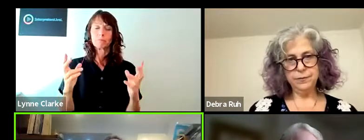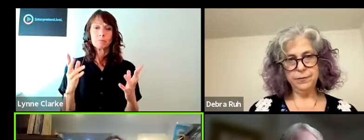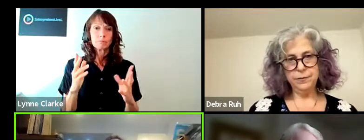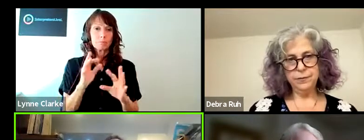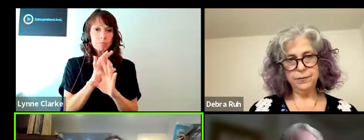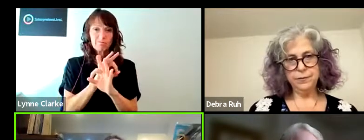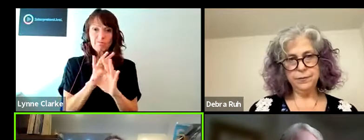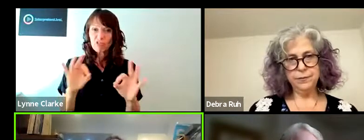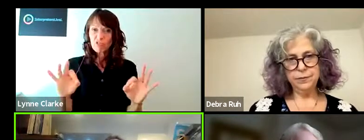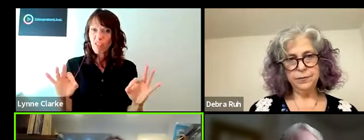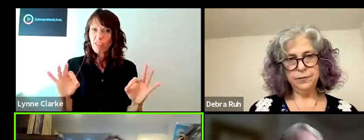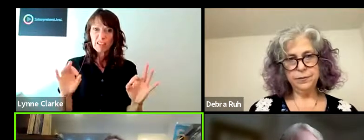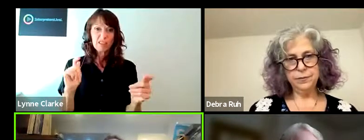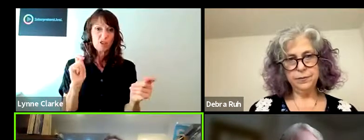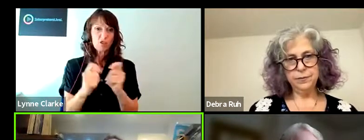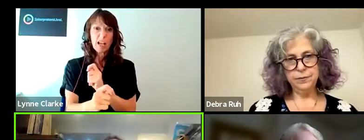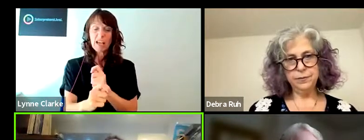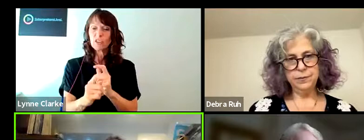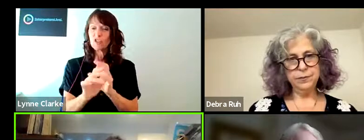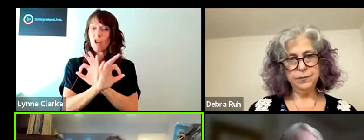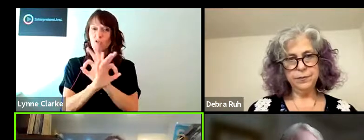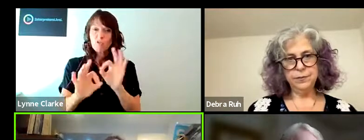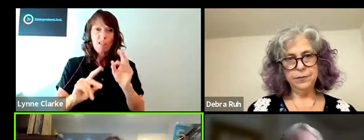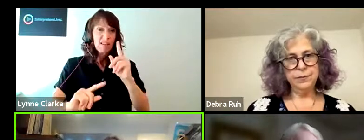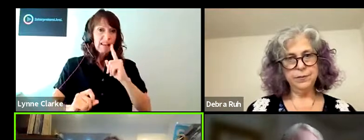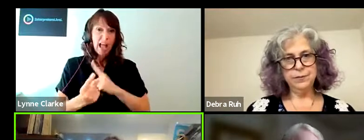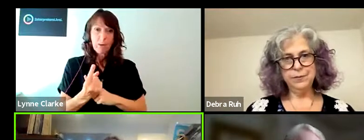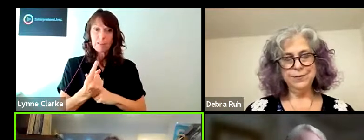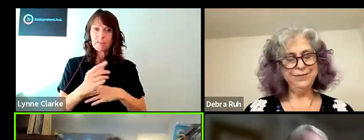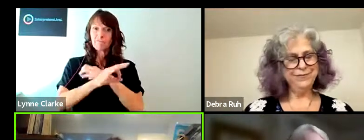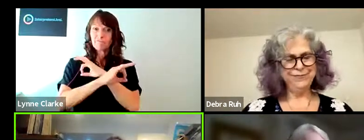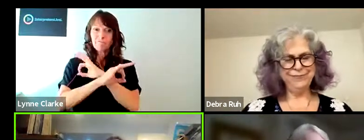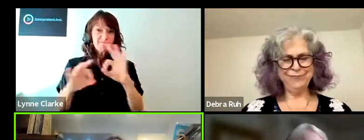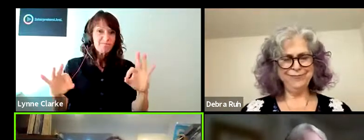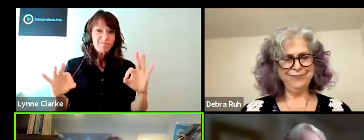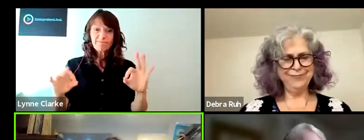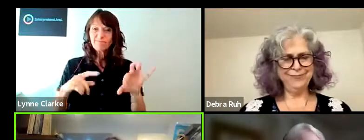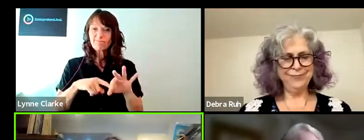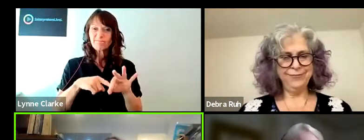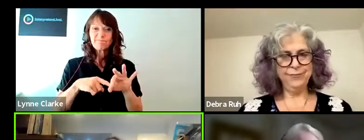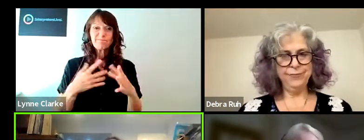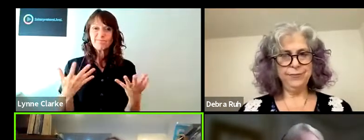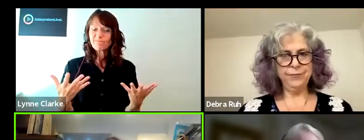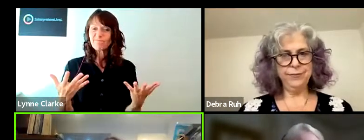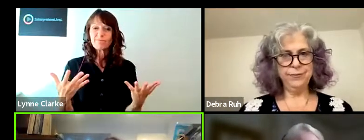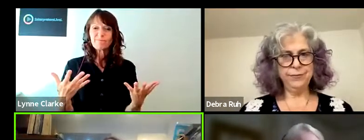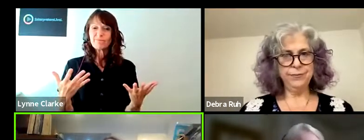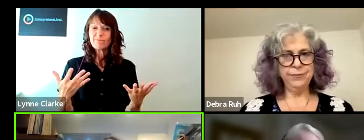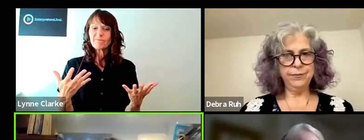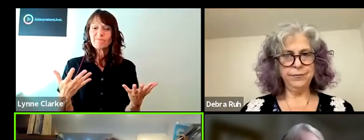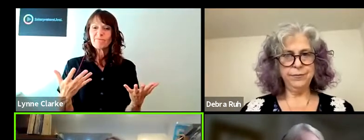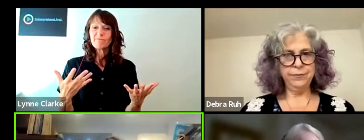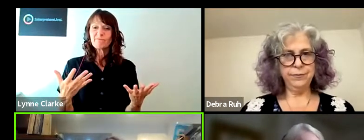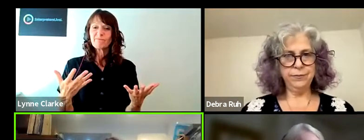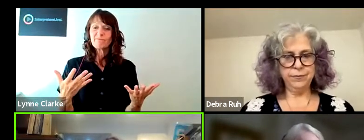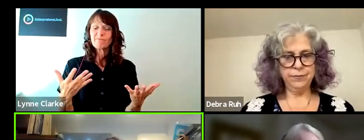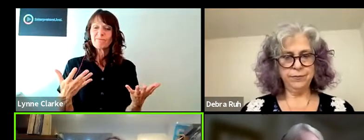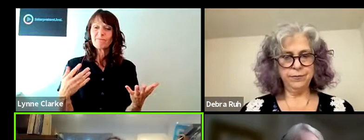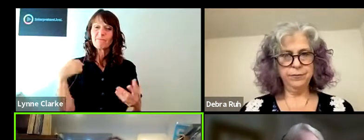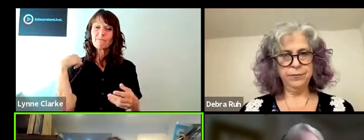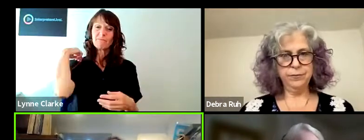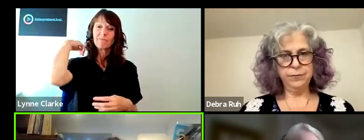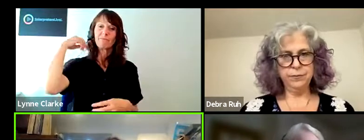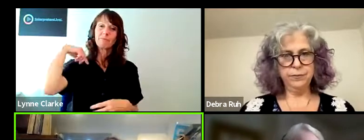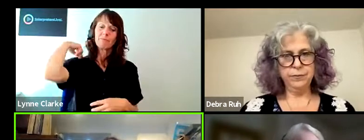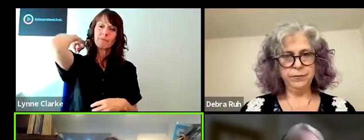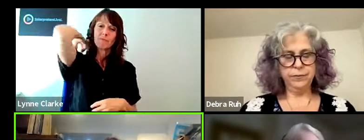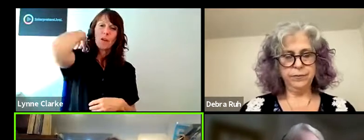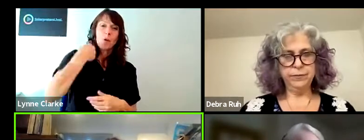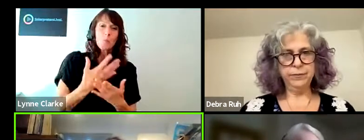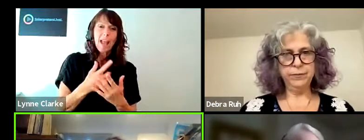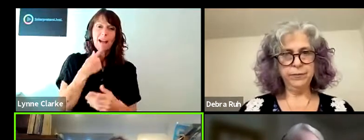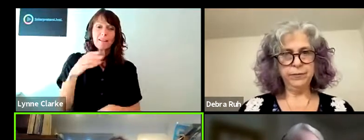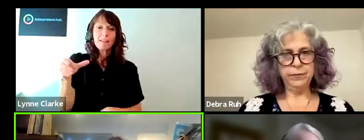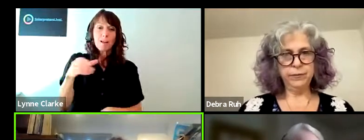happened. Nothing changed for 15 years despite having an an e-government czar and this book and